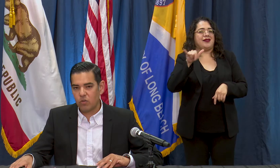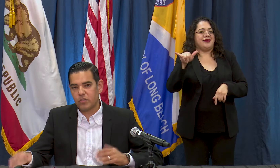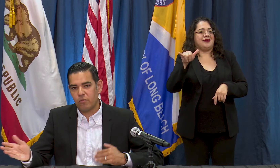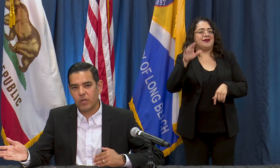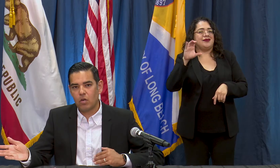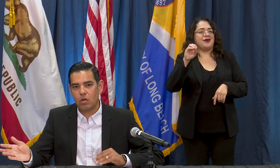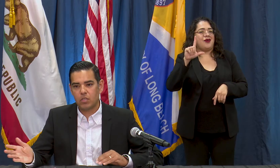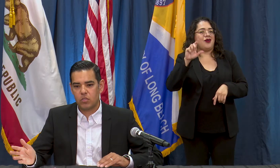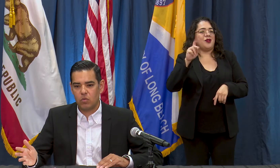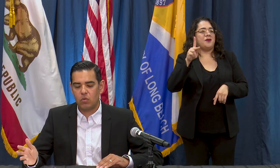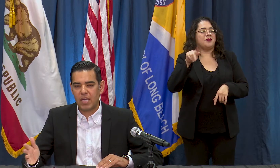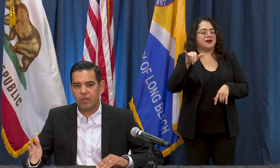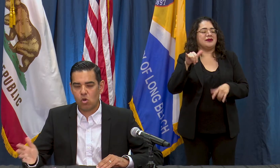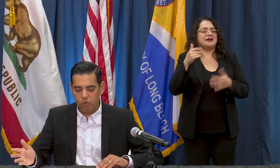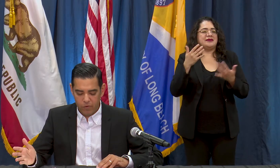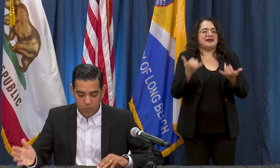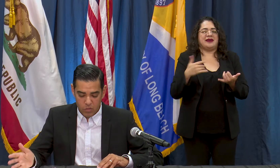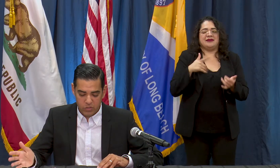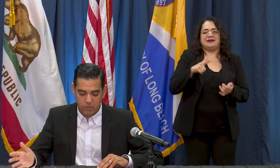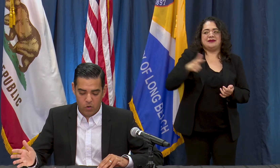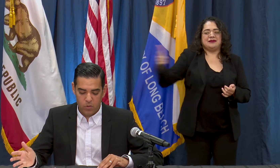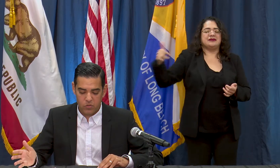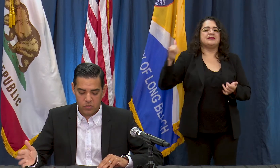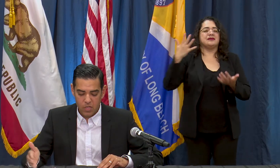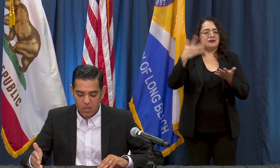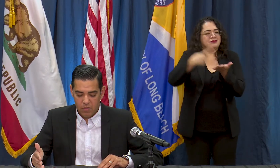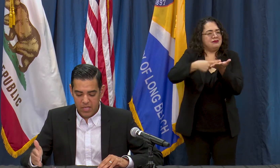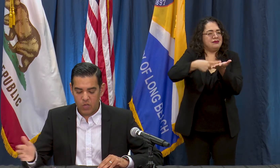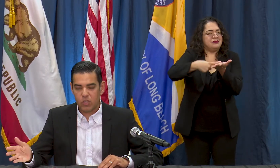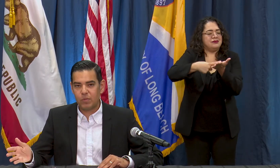to turn this over to her to kind of go over first and foremost the increase we